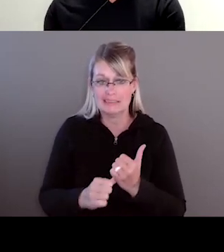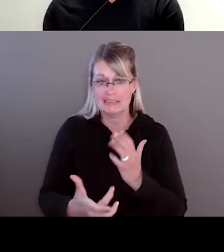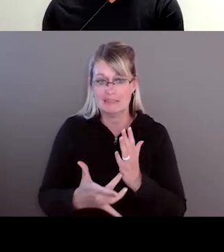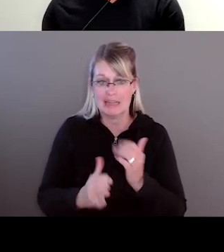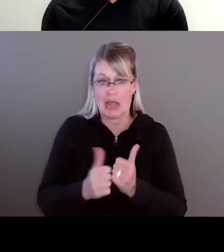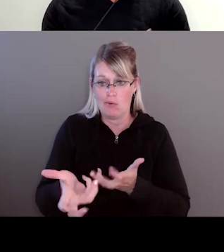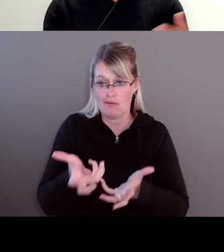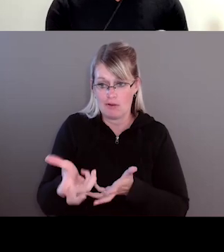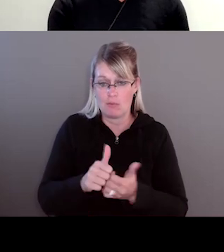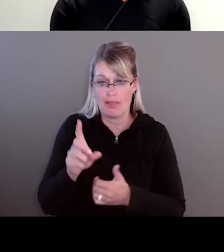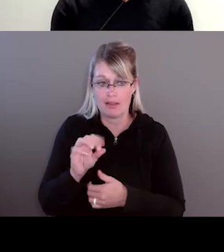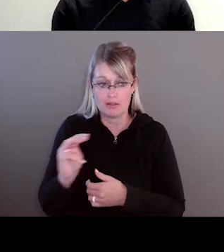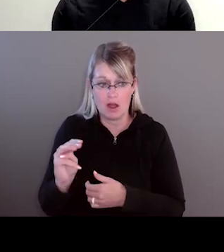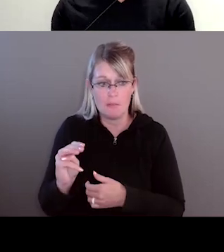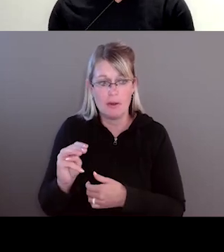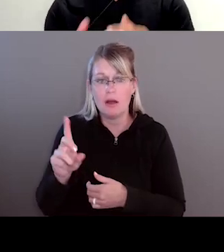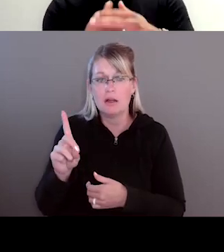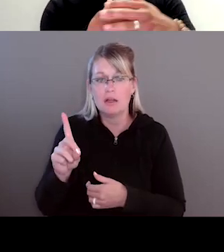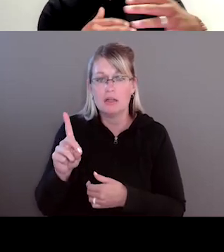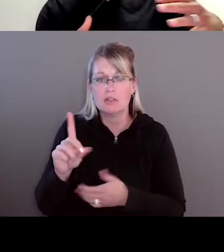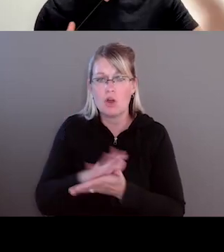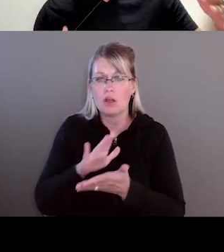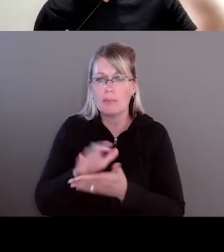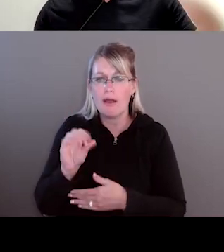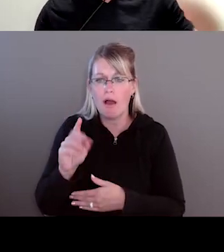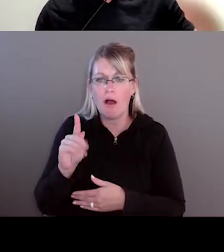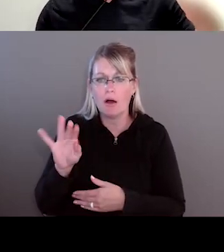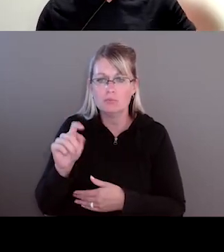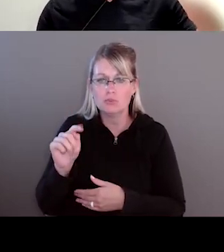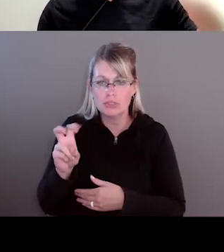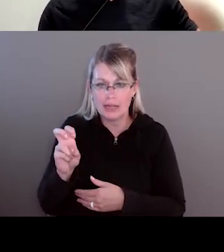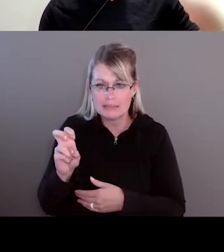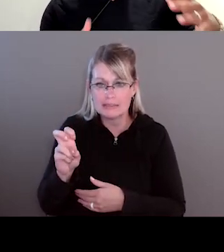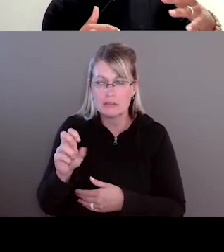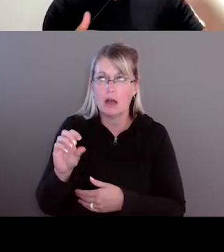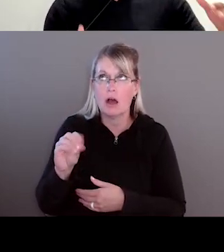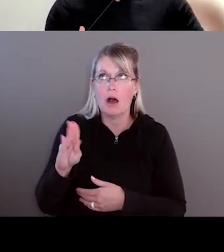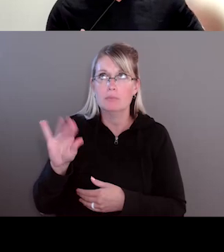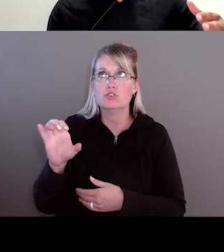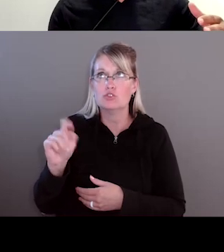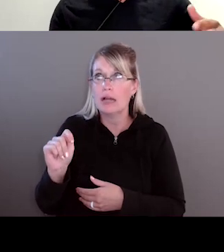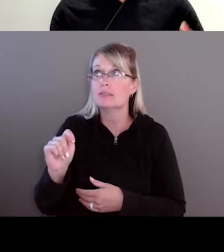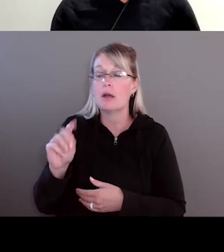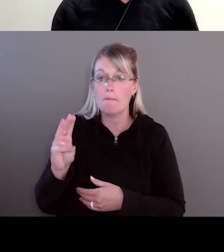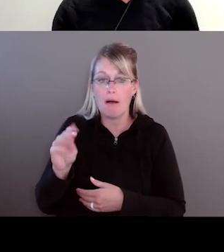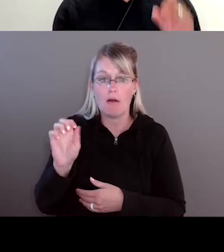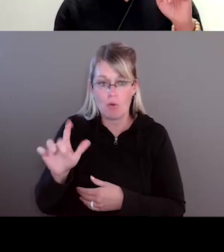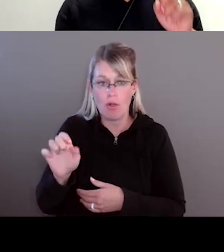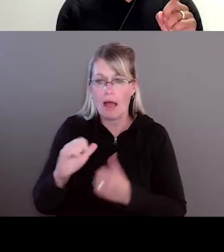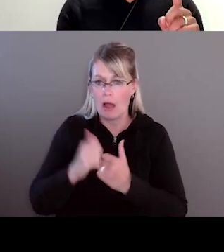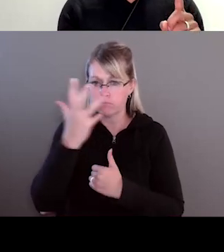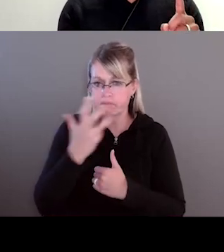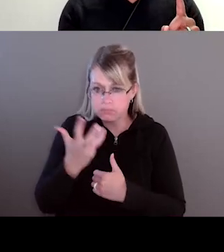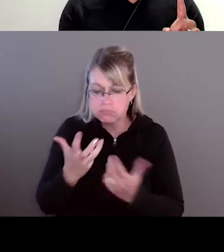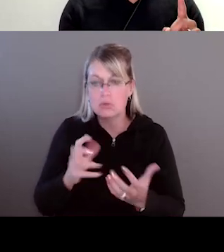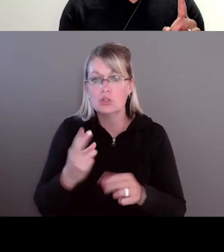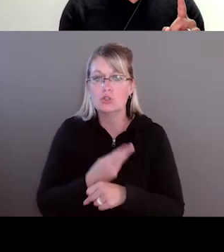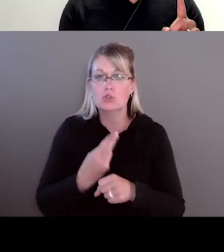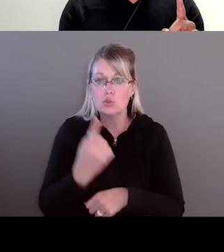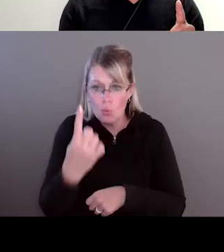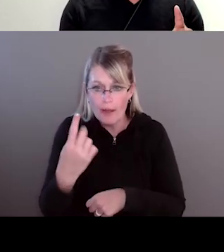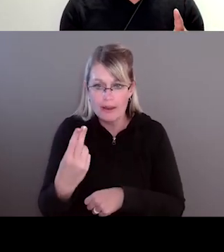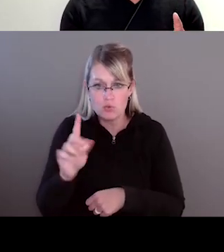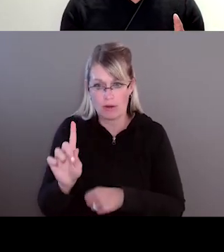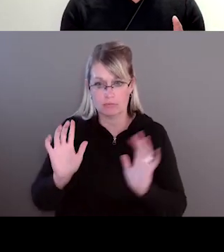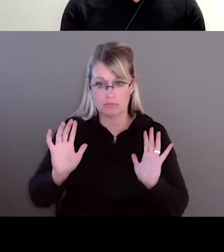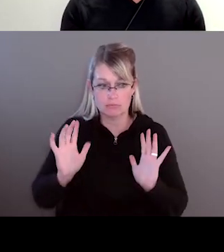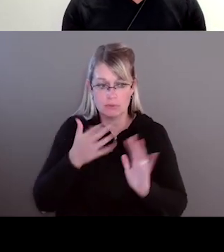with the Dom, the semantic structure of your website, use one H1 instead to. Then